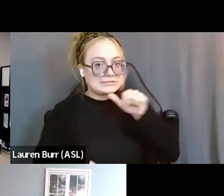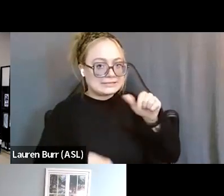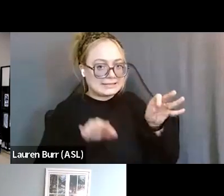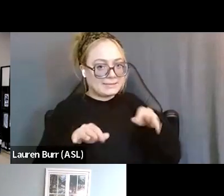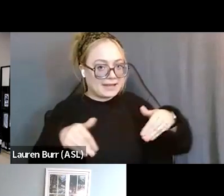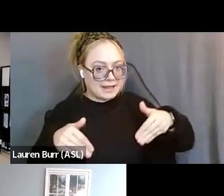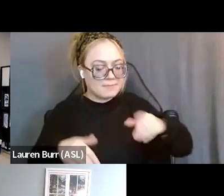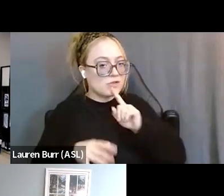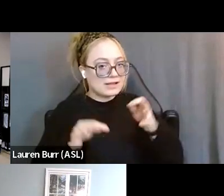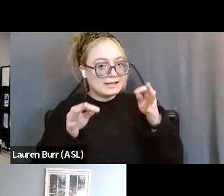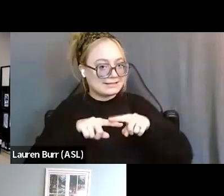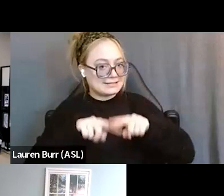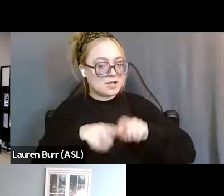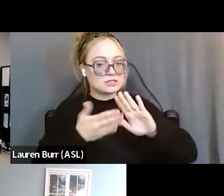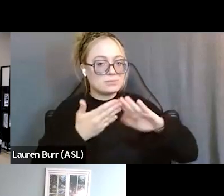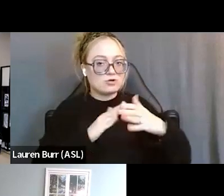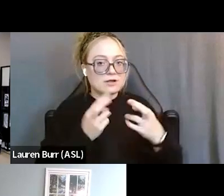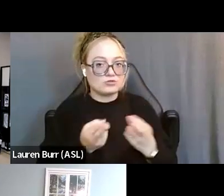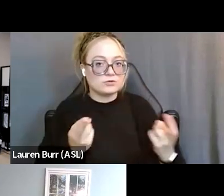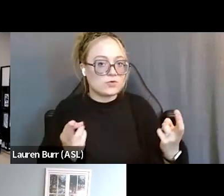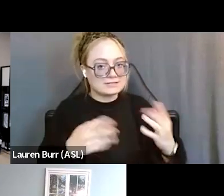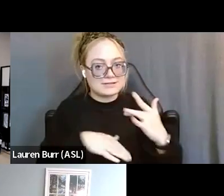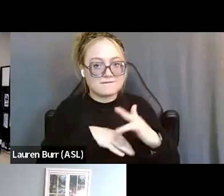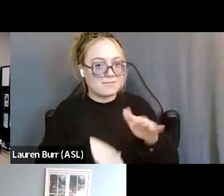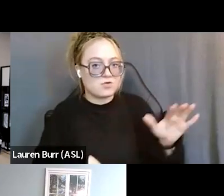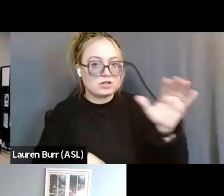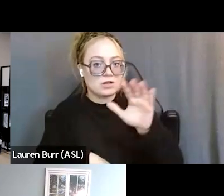of community resources you have and what sort of like a support system you have.